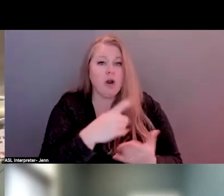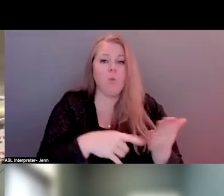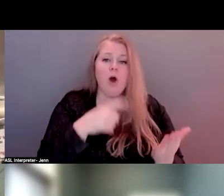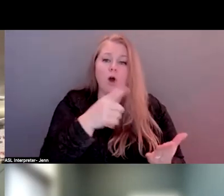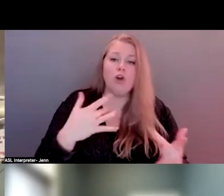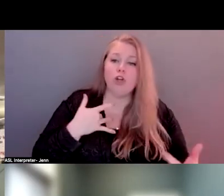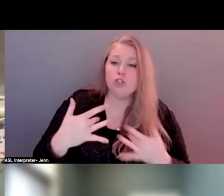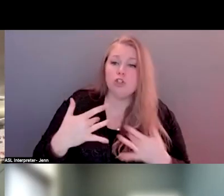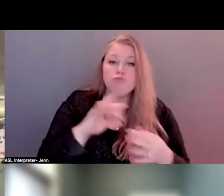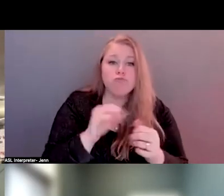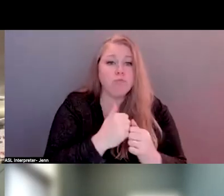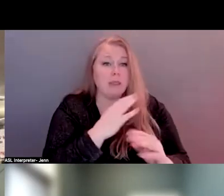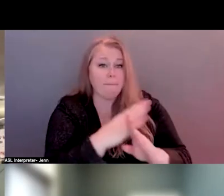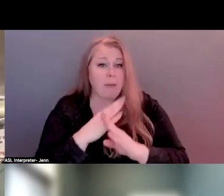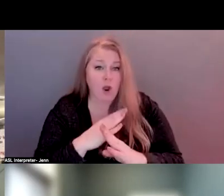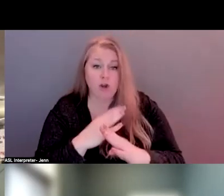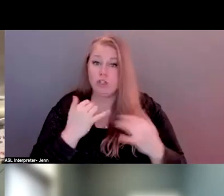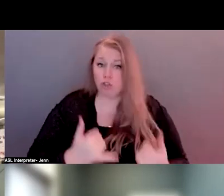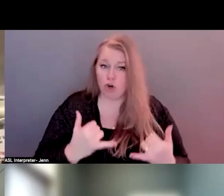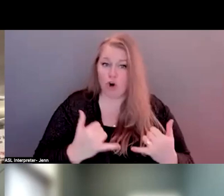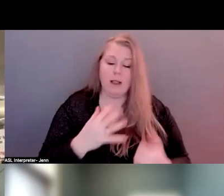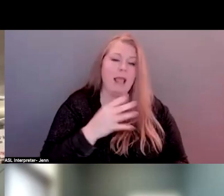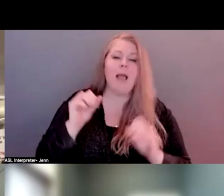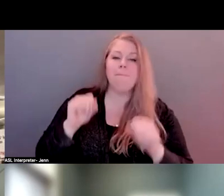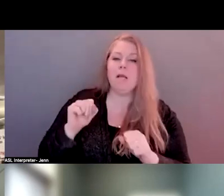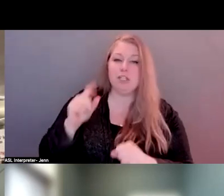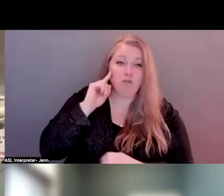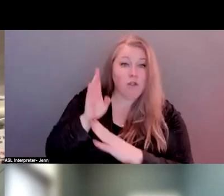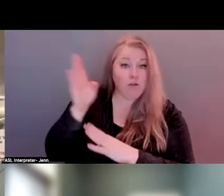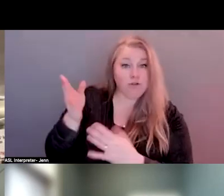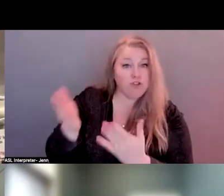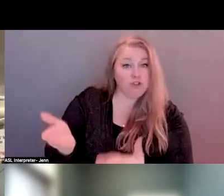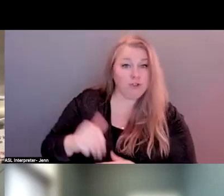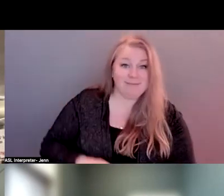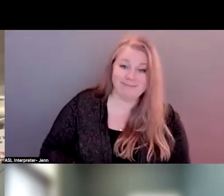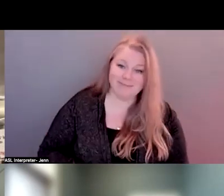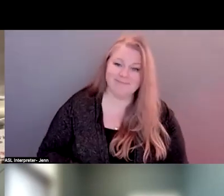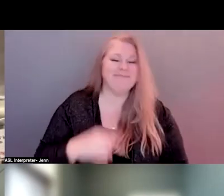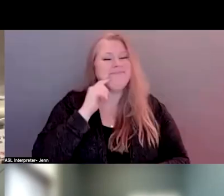terms of barriers currently and potentially into the future? >>YUHANG ZHAO: Yeah. Thanks, Christine.